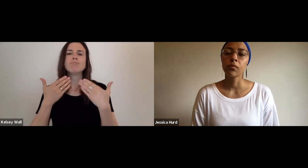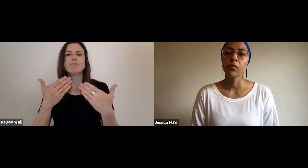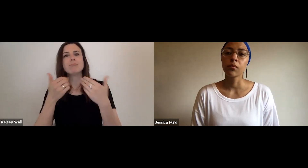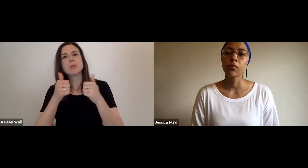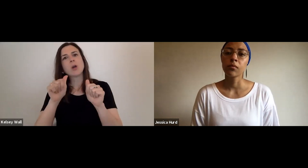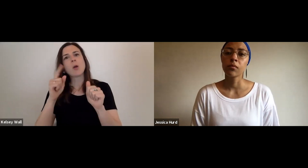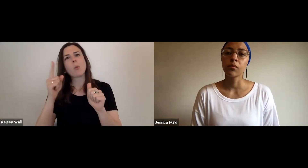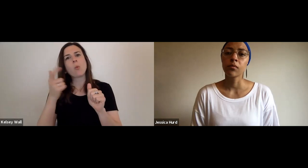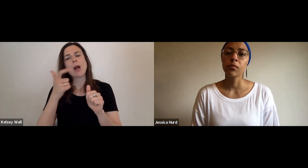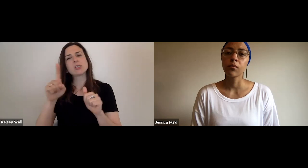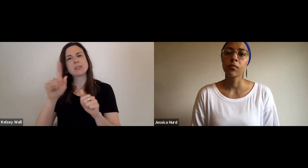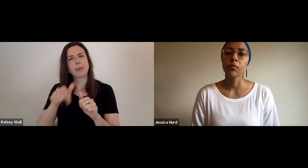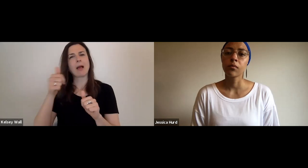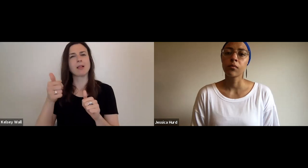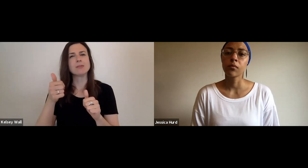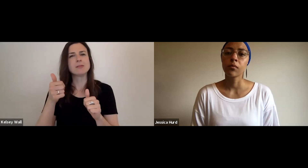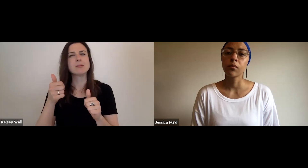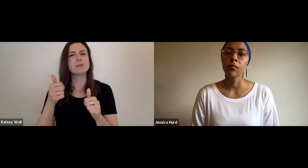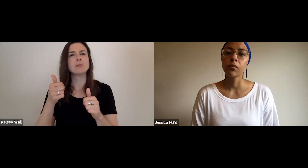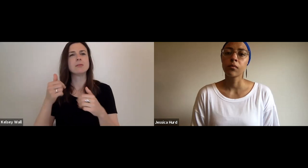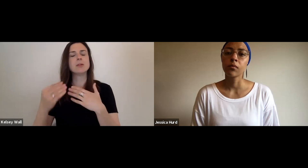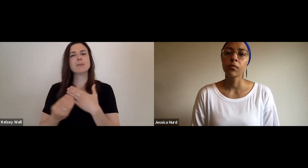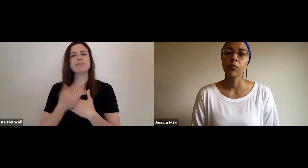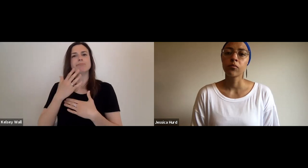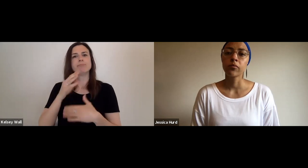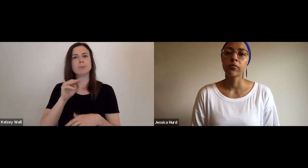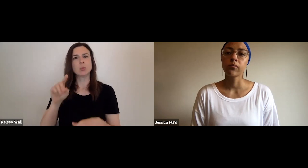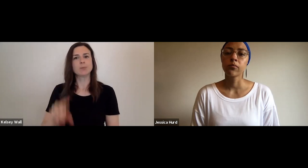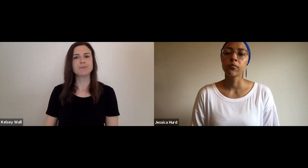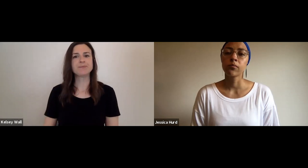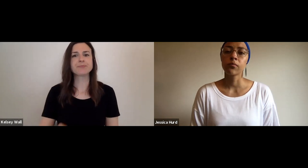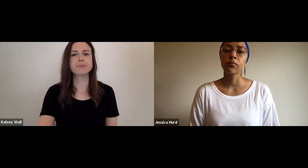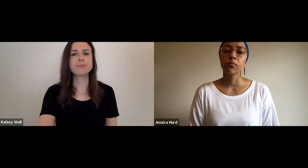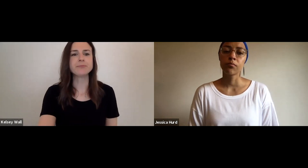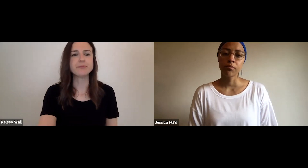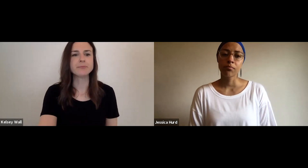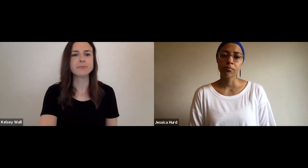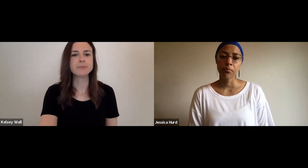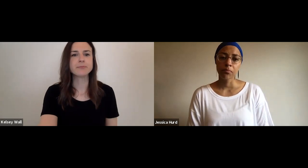but that's probably not the best idea. I challenge you, when you're in those feeling-- when you're having those feelings of sadness,